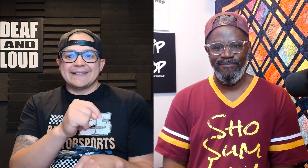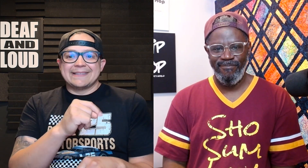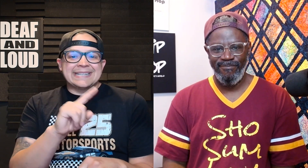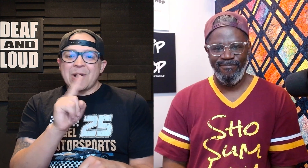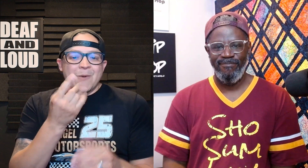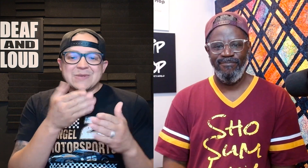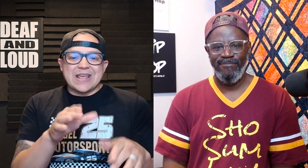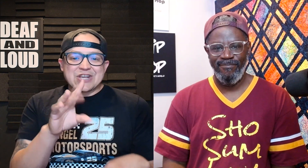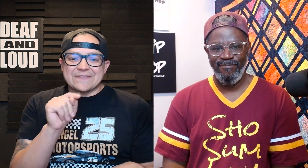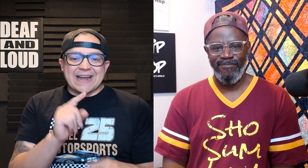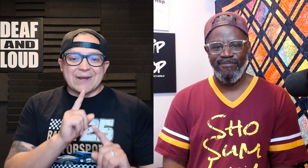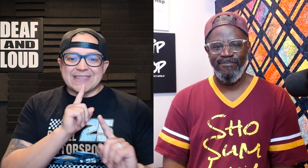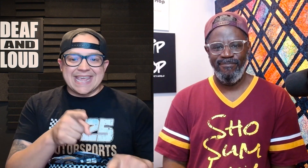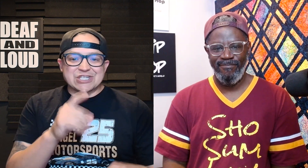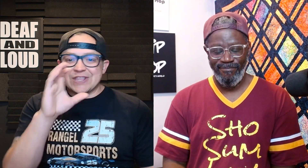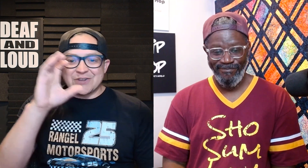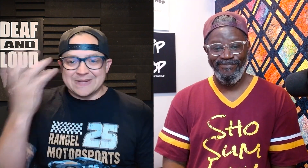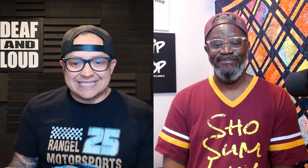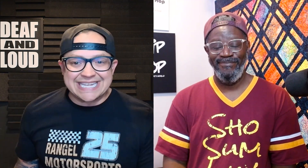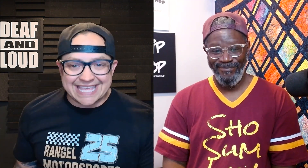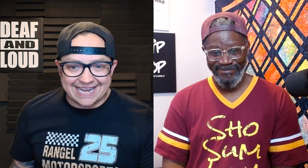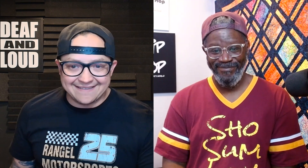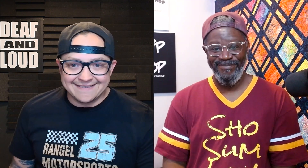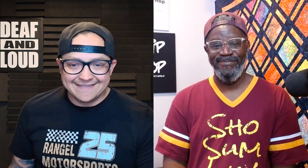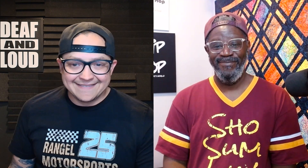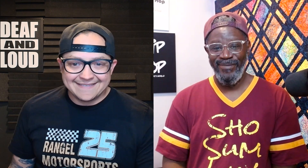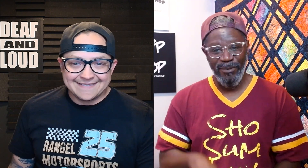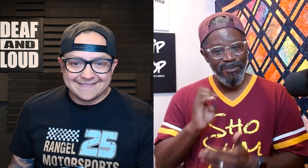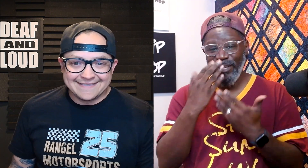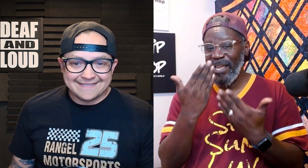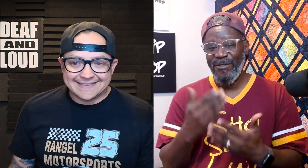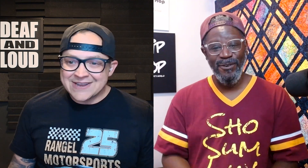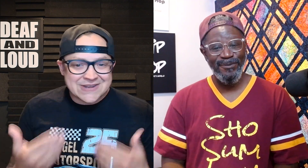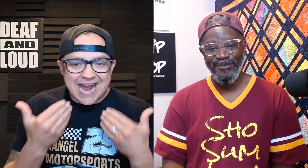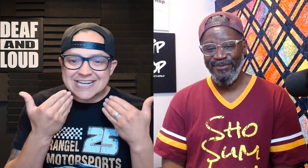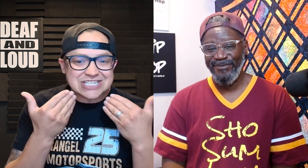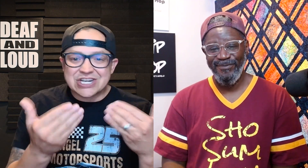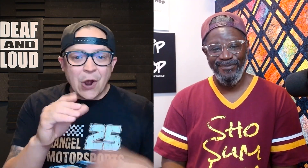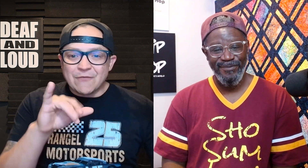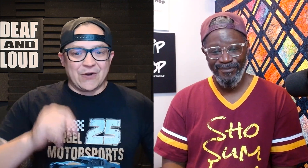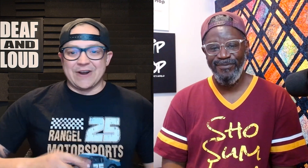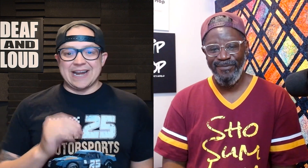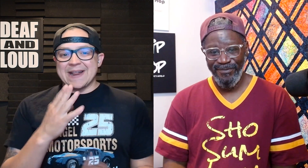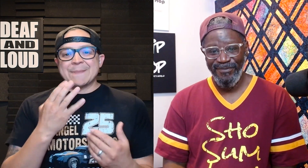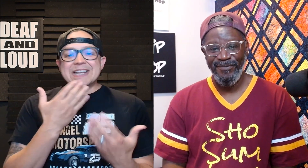that's the only way you're gonna find out the answer that you've been seeking. - Be grateful. You gotta just go for it and be